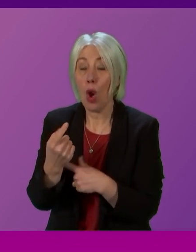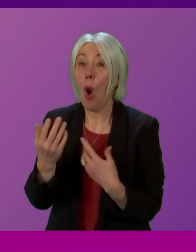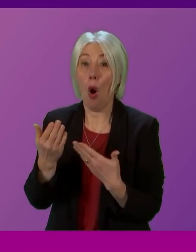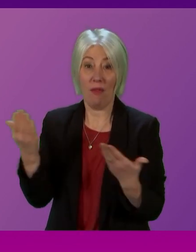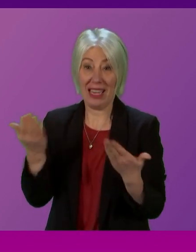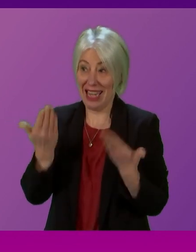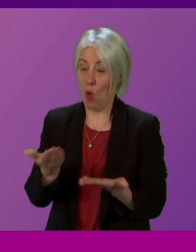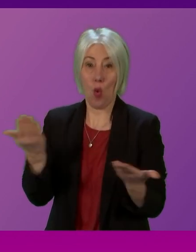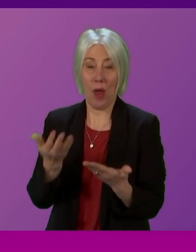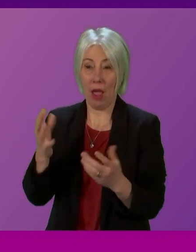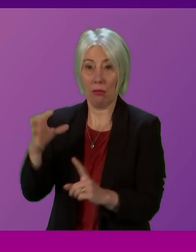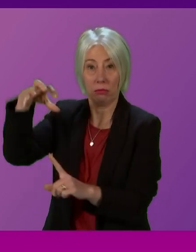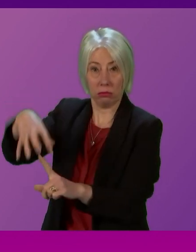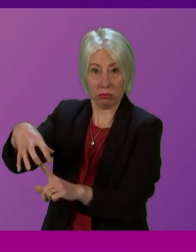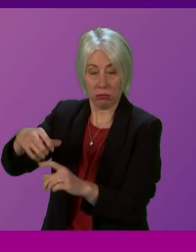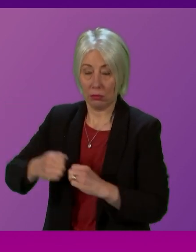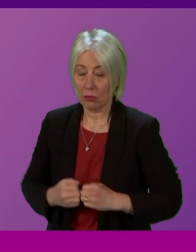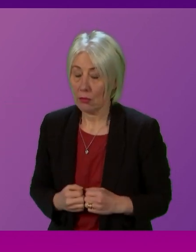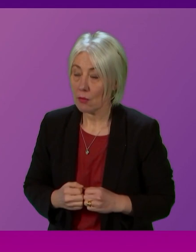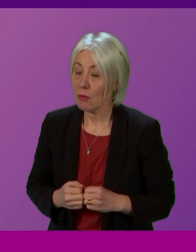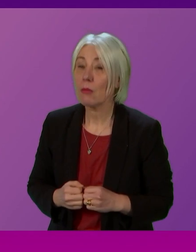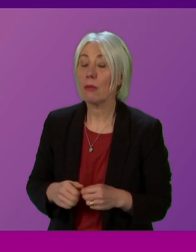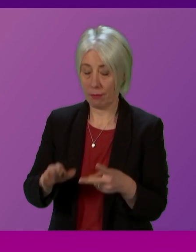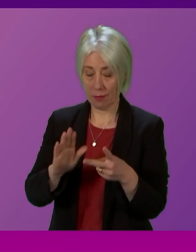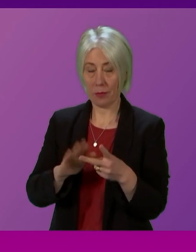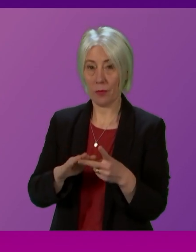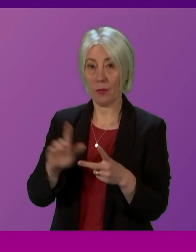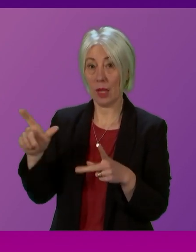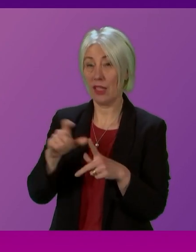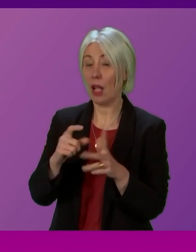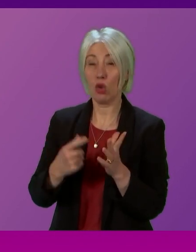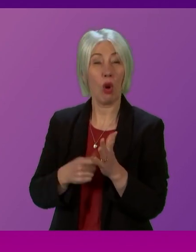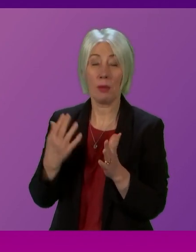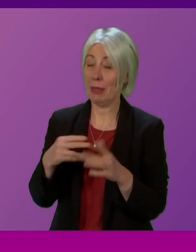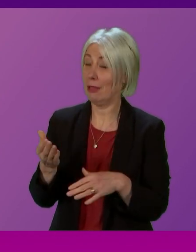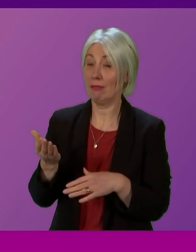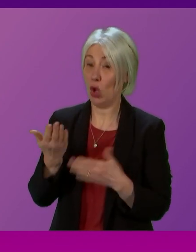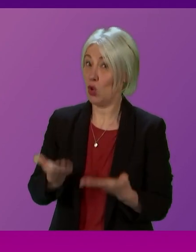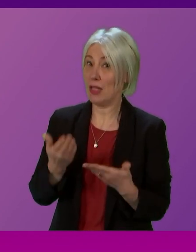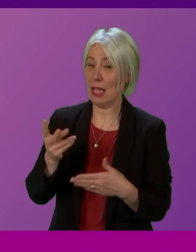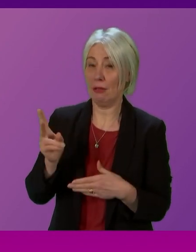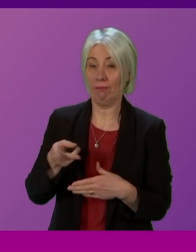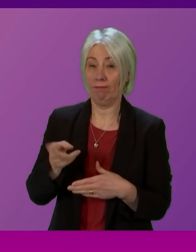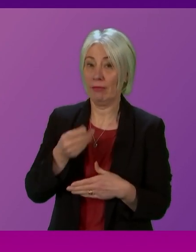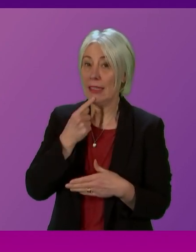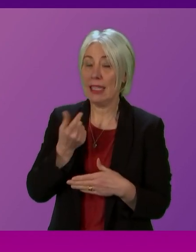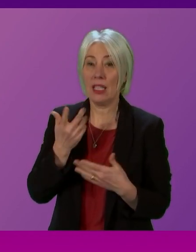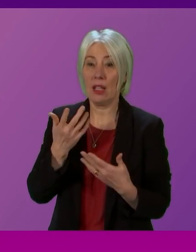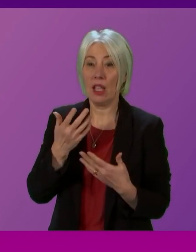prisoner is. On more than one occasion today, Douglas Ross has used the terminology of forcing access